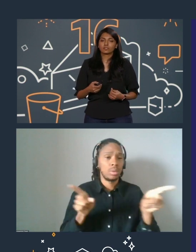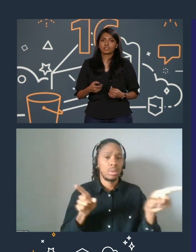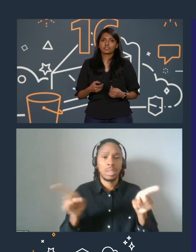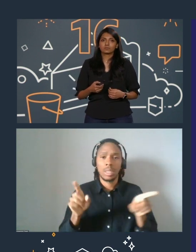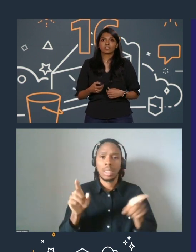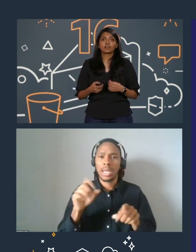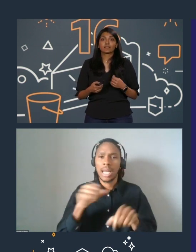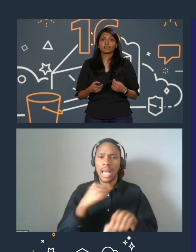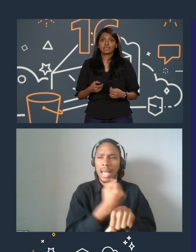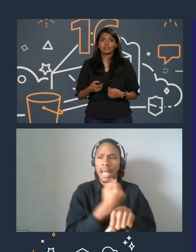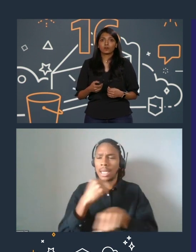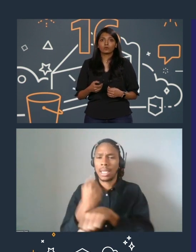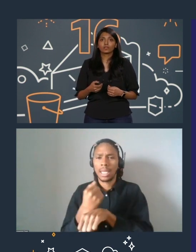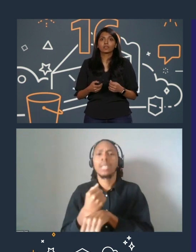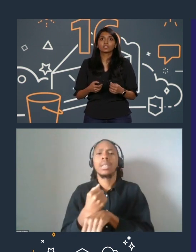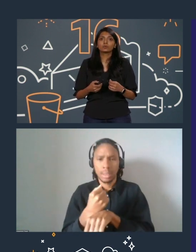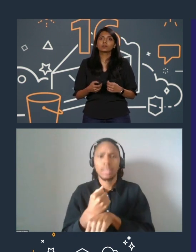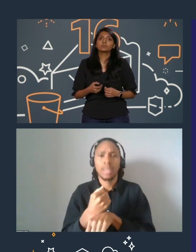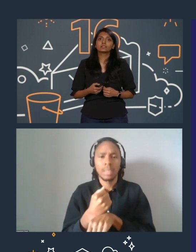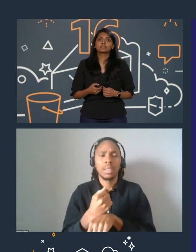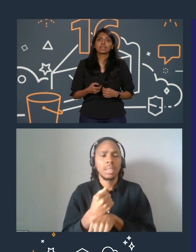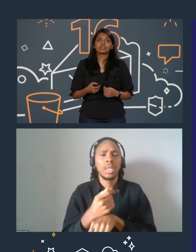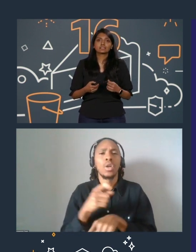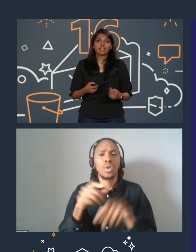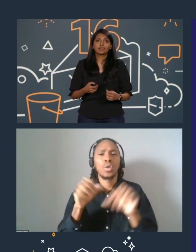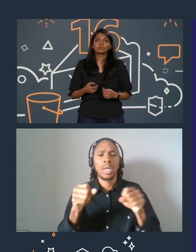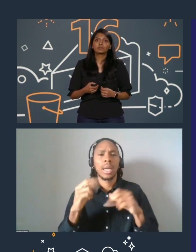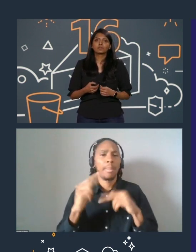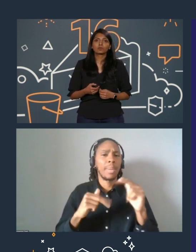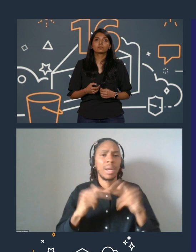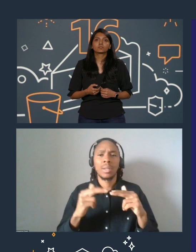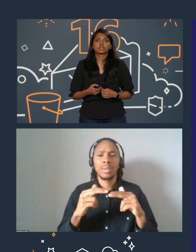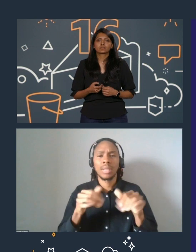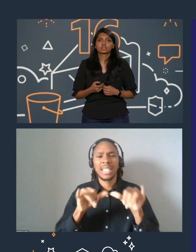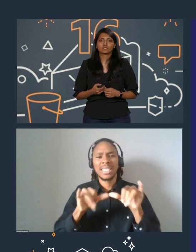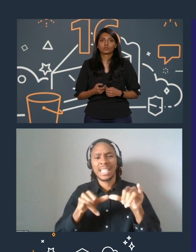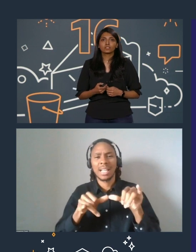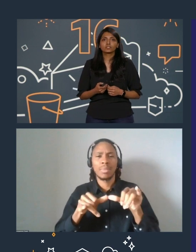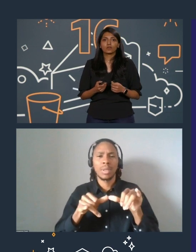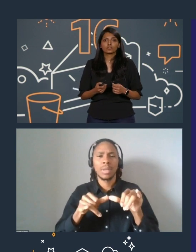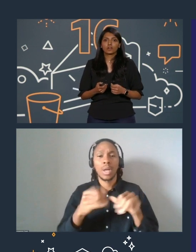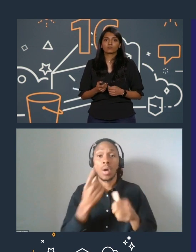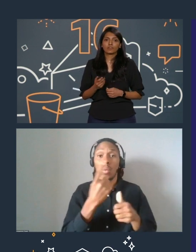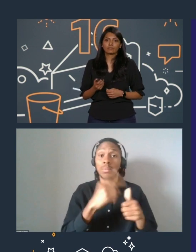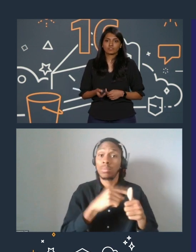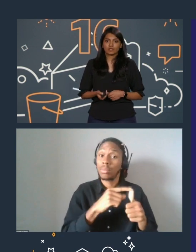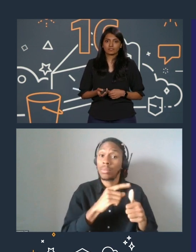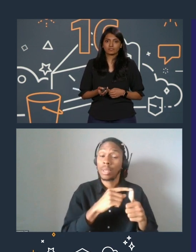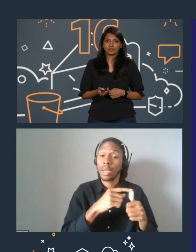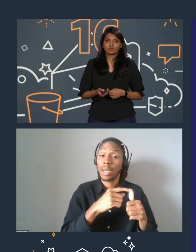retention period and the legal hold, you can build a scalable, worm-protected storage on top of Amazon S3.